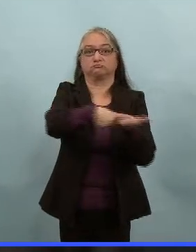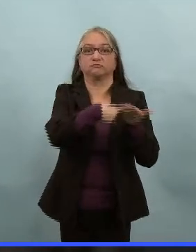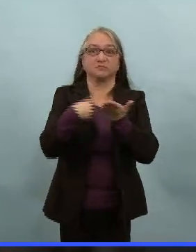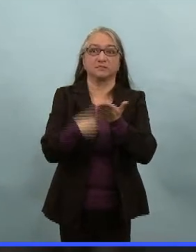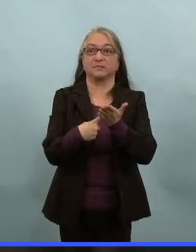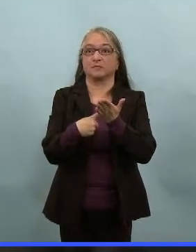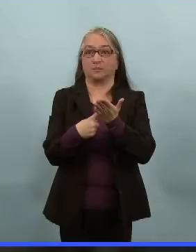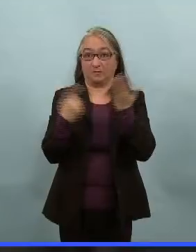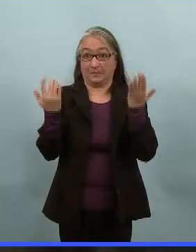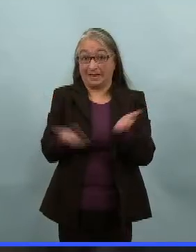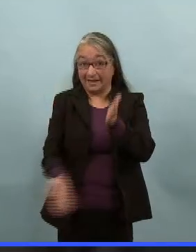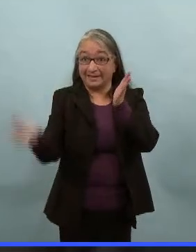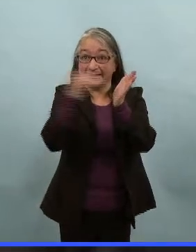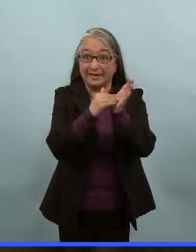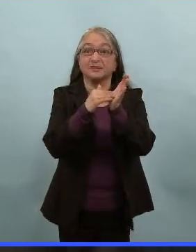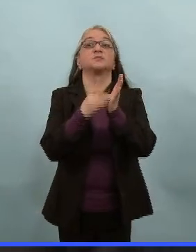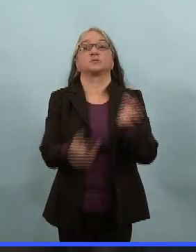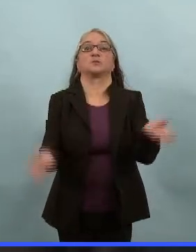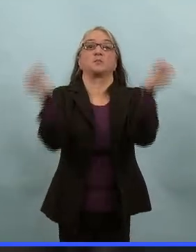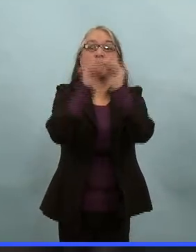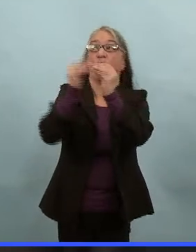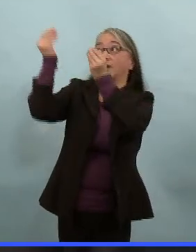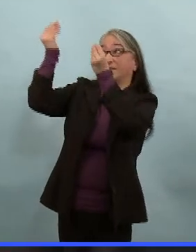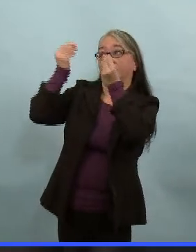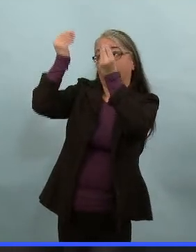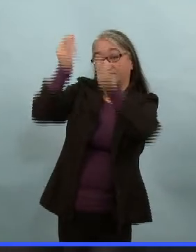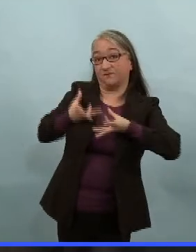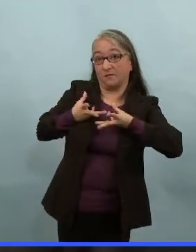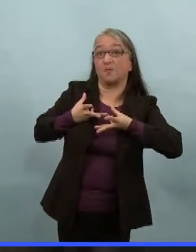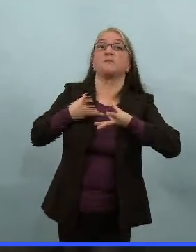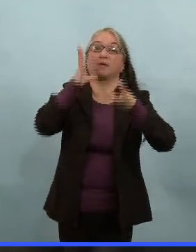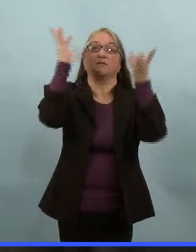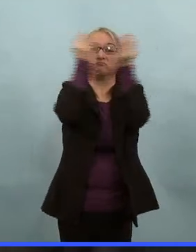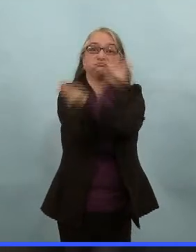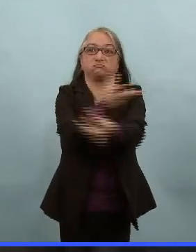we finalize what we're gonna do within schools regarding contact management